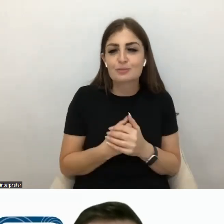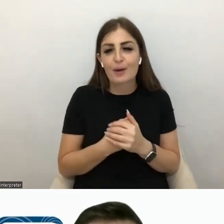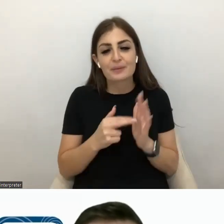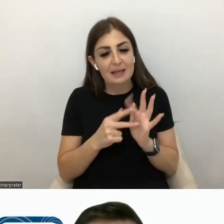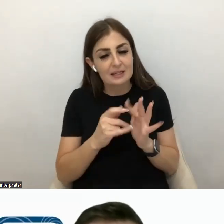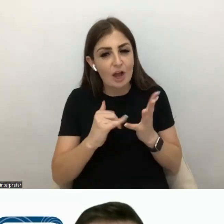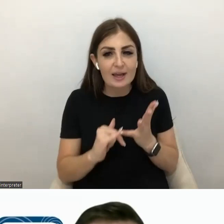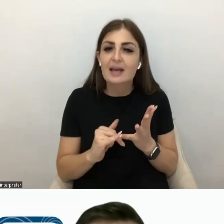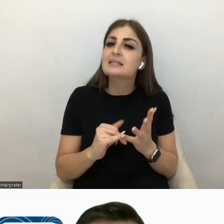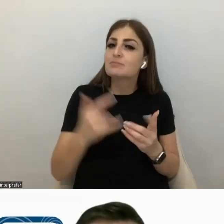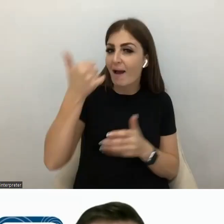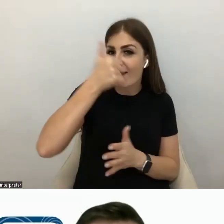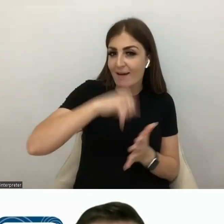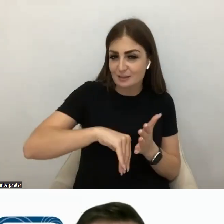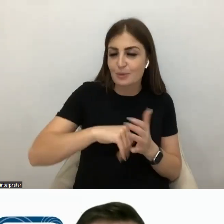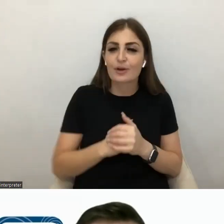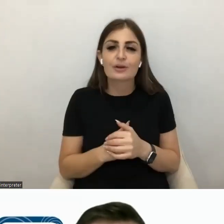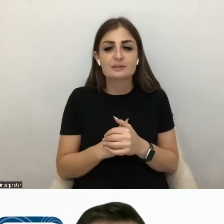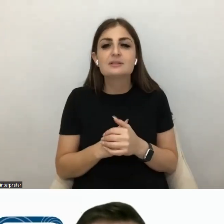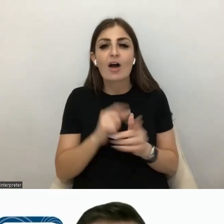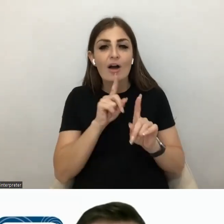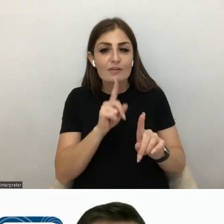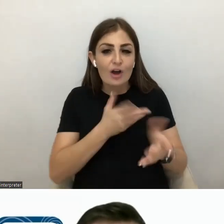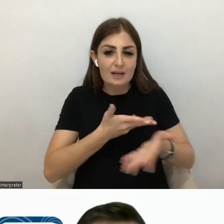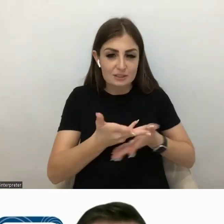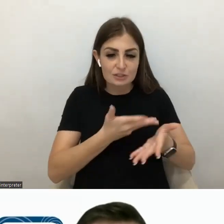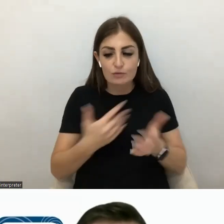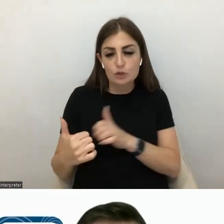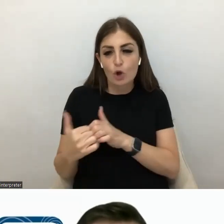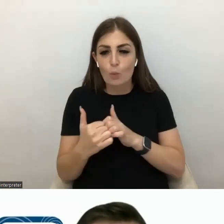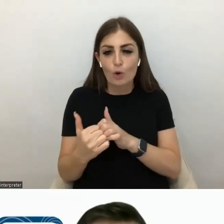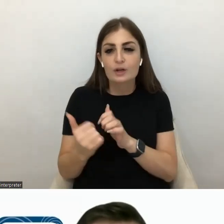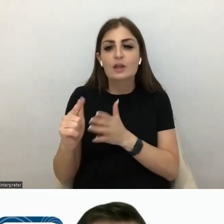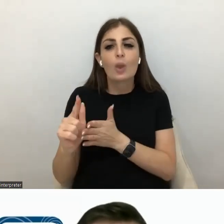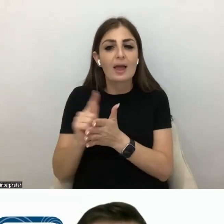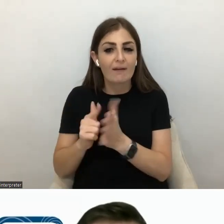Service which is coordinated by National Legal Aid. I'm pleased to host this webinar today.